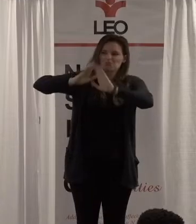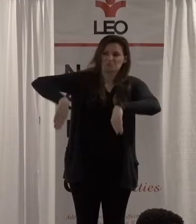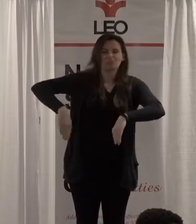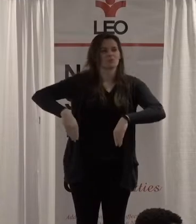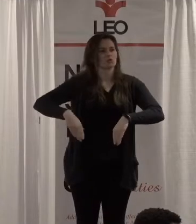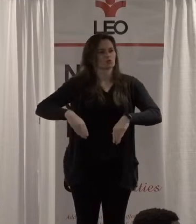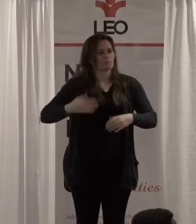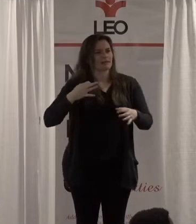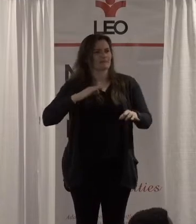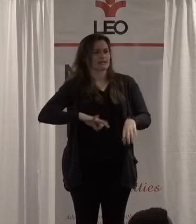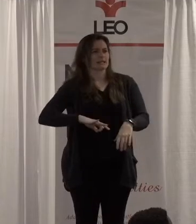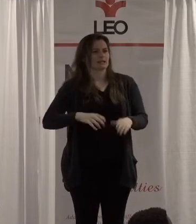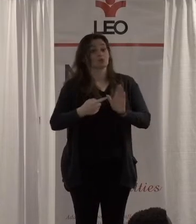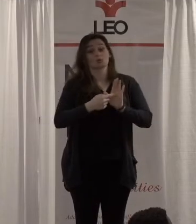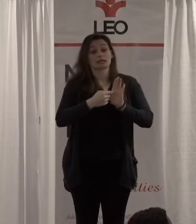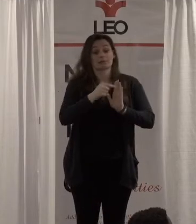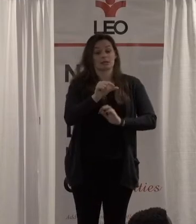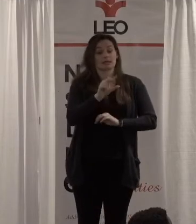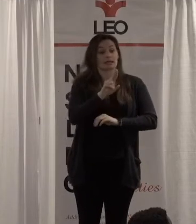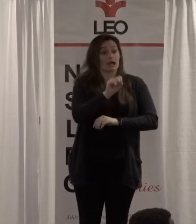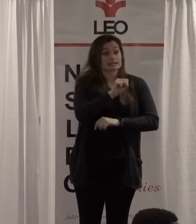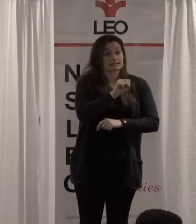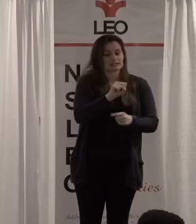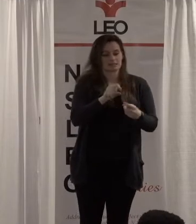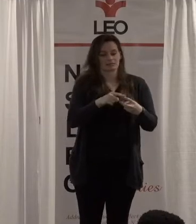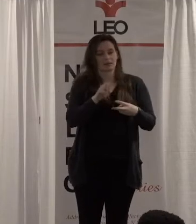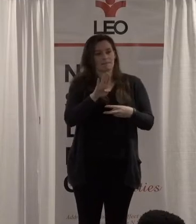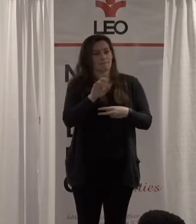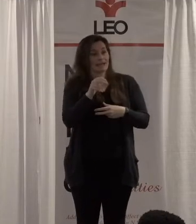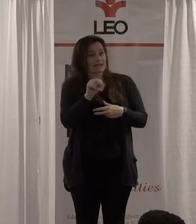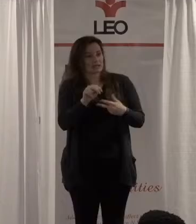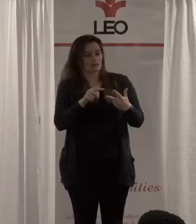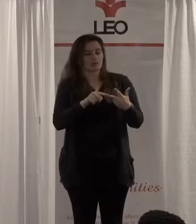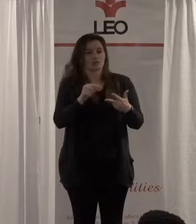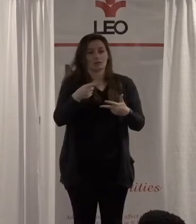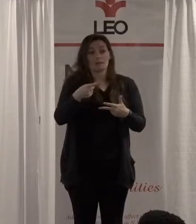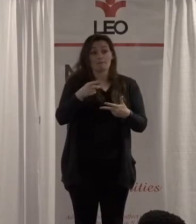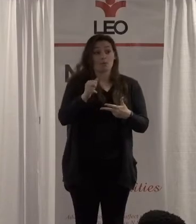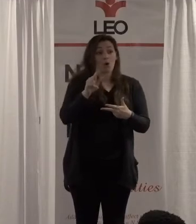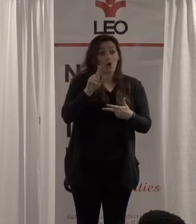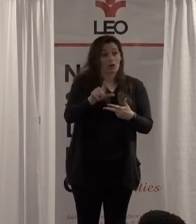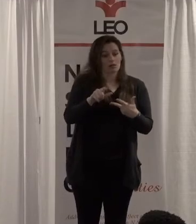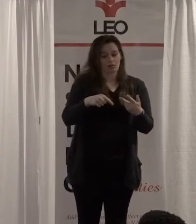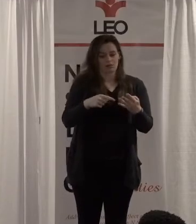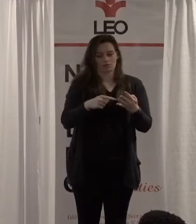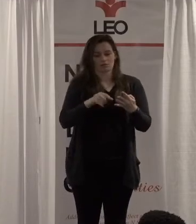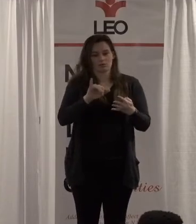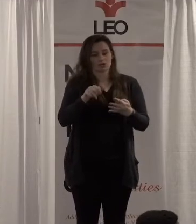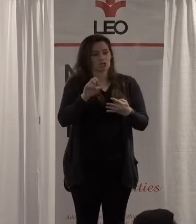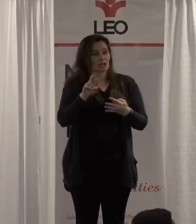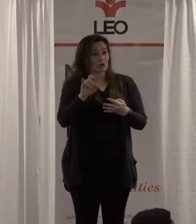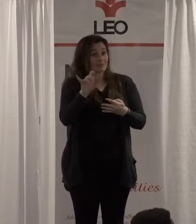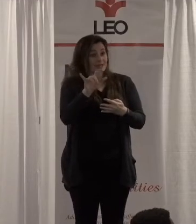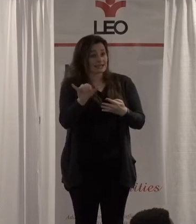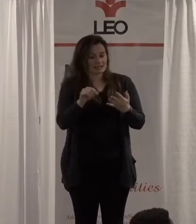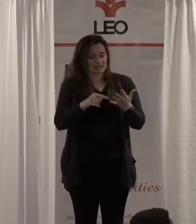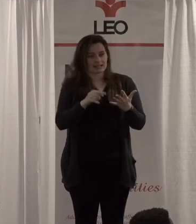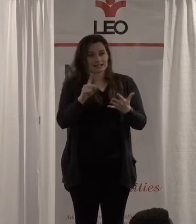GUS REED, BEN MARSTON, PAUL VIENNEAU, JEREMY MCDONALD AND KELLY MCKENNA